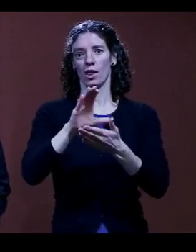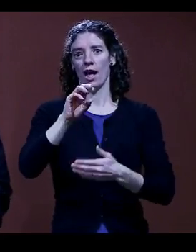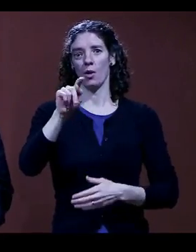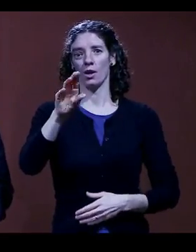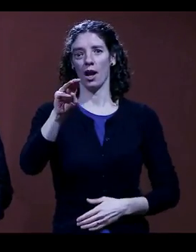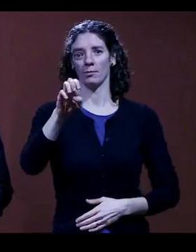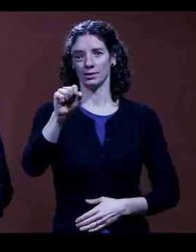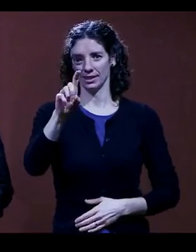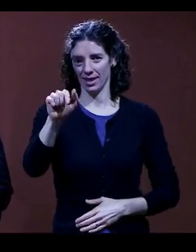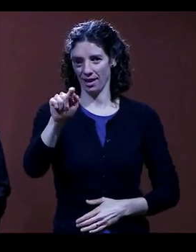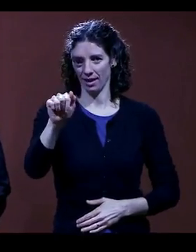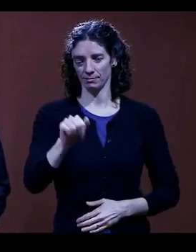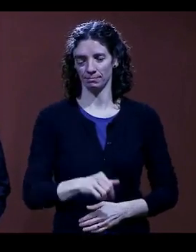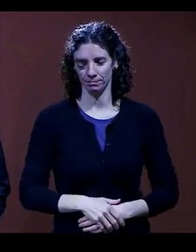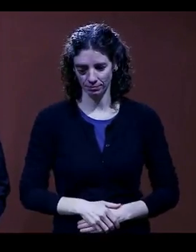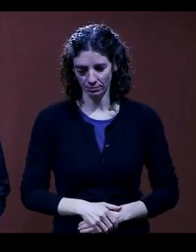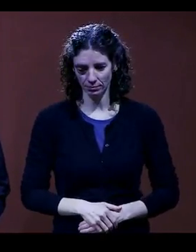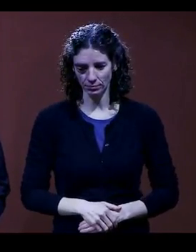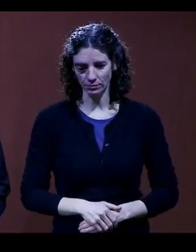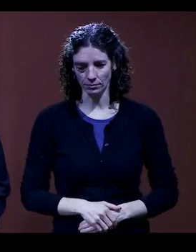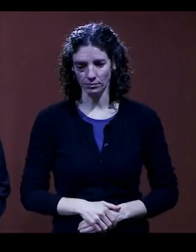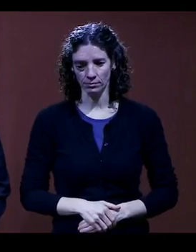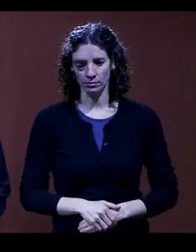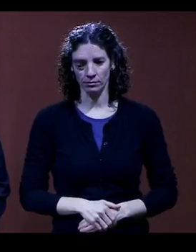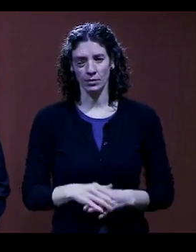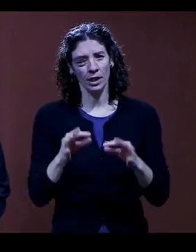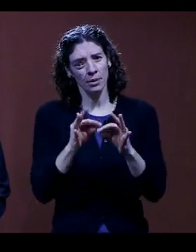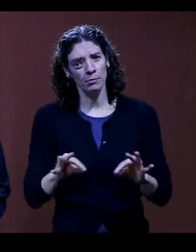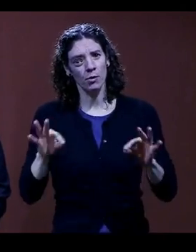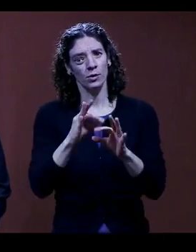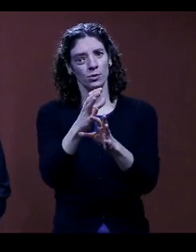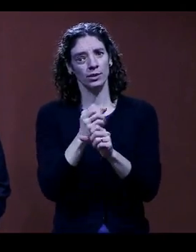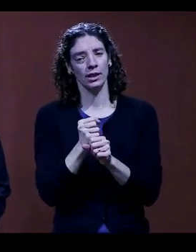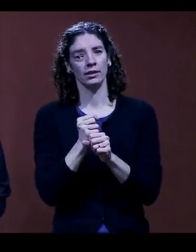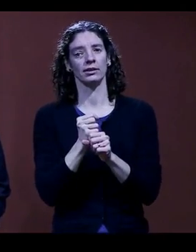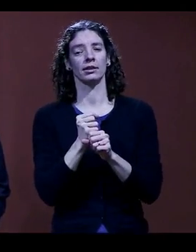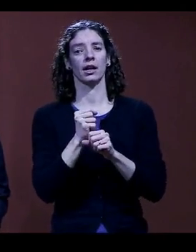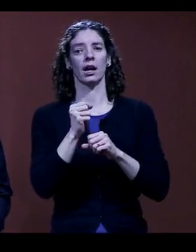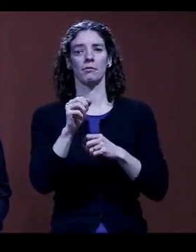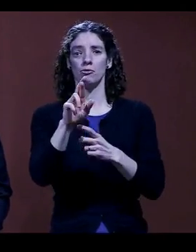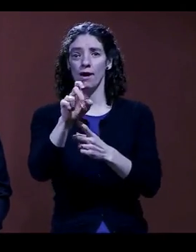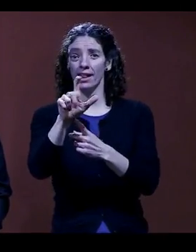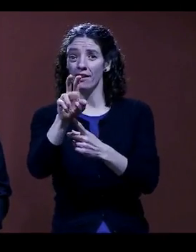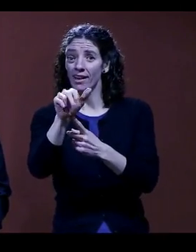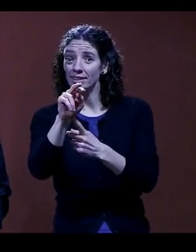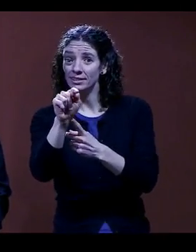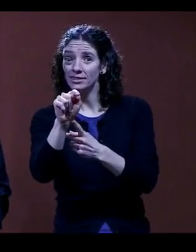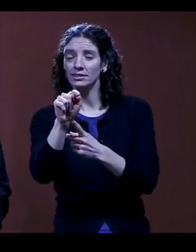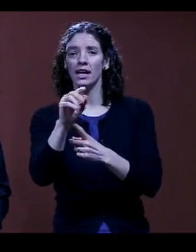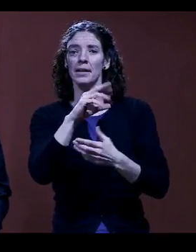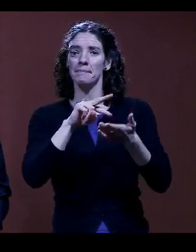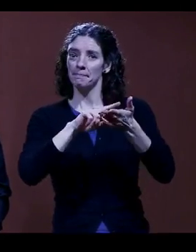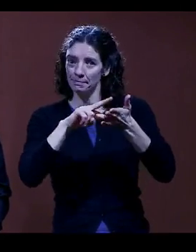Really important is getting relevant and meaningful information: knowing how Indicator 14 Data are collected